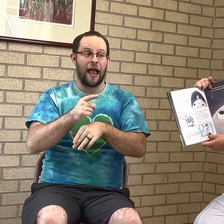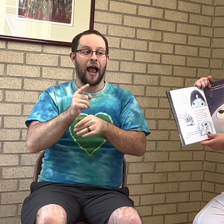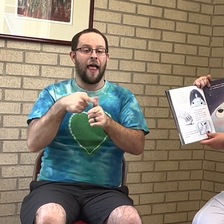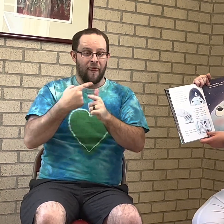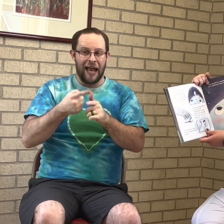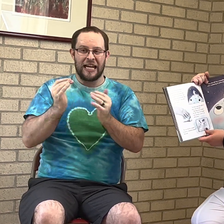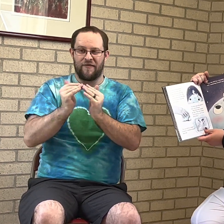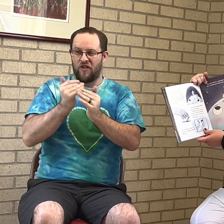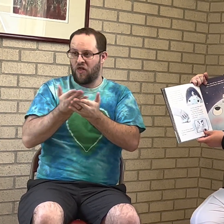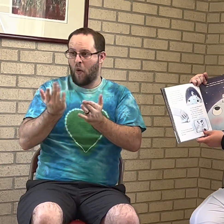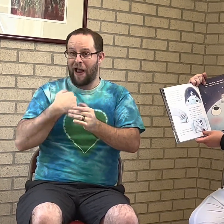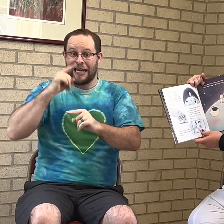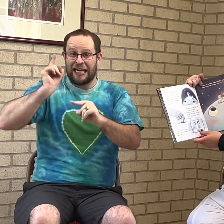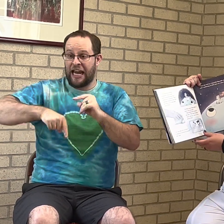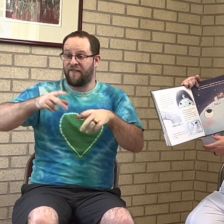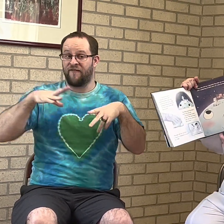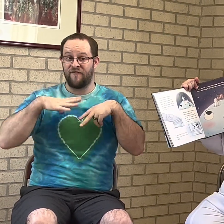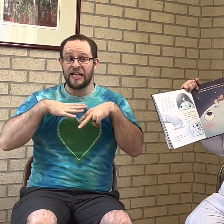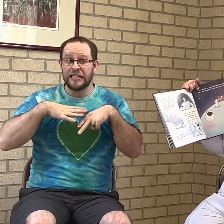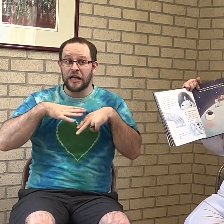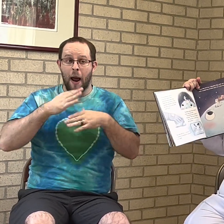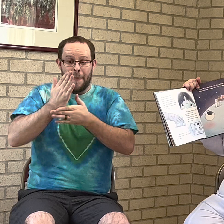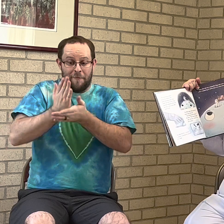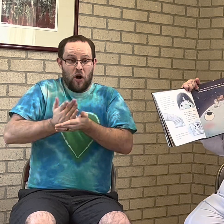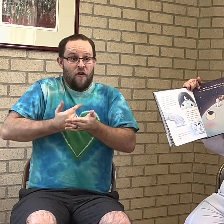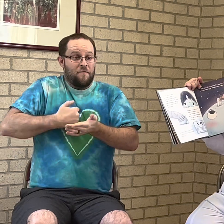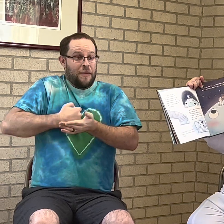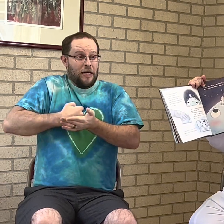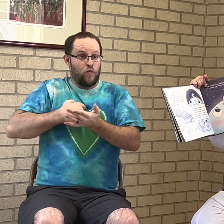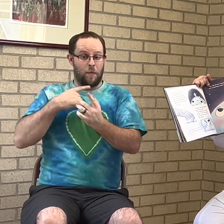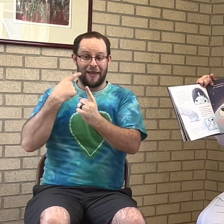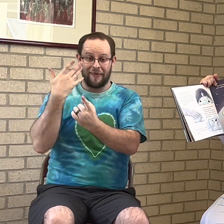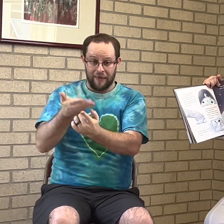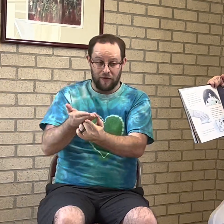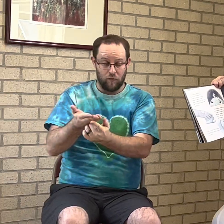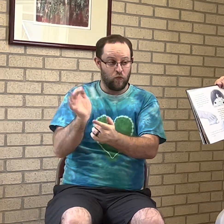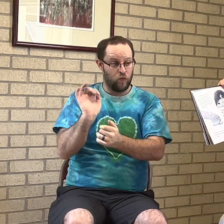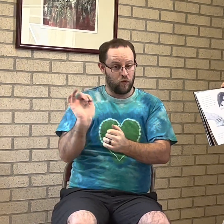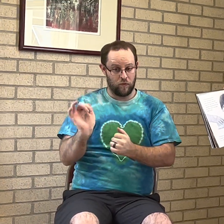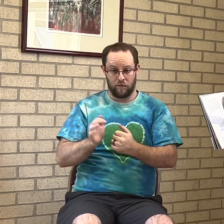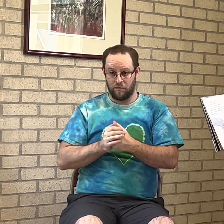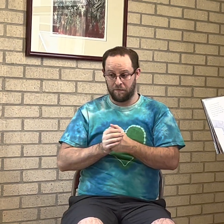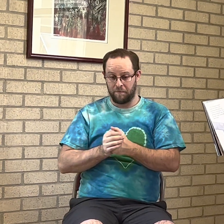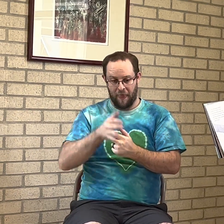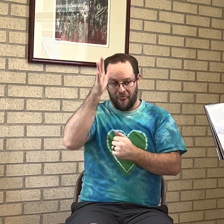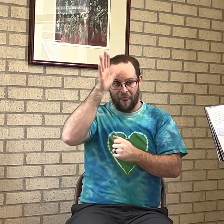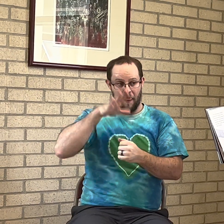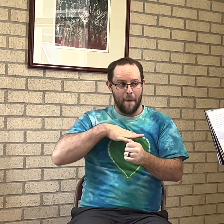even though I can't visit you, a part of me will be there!" The men left her a present